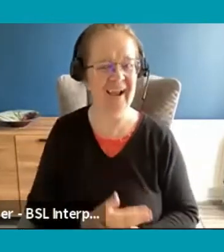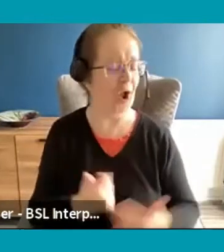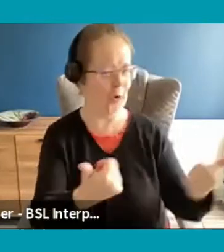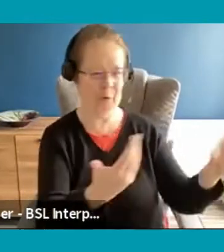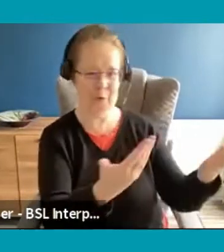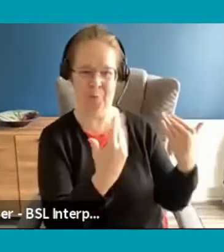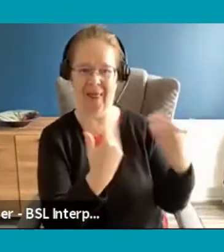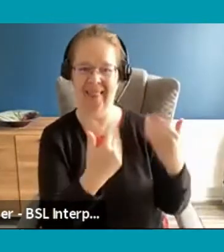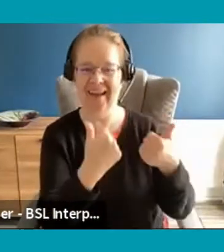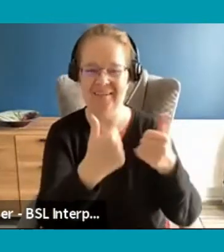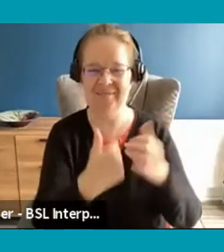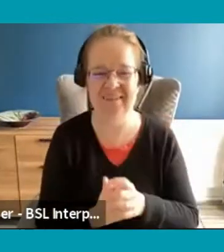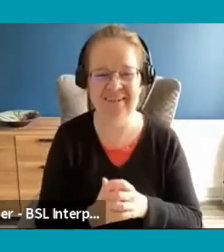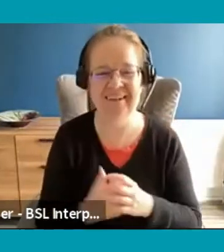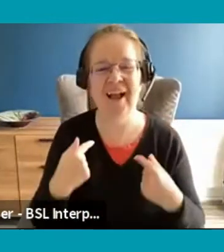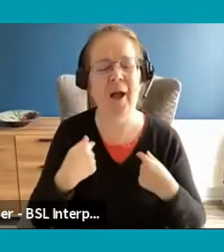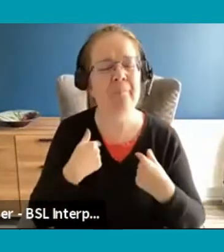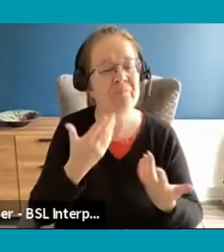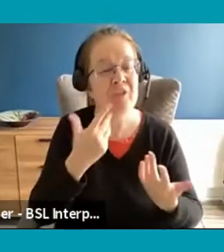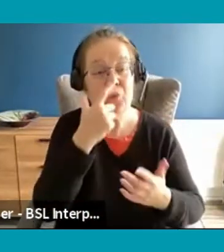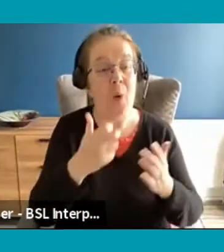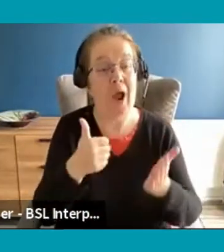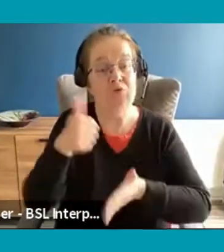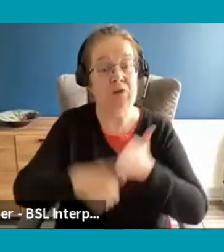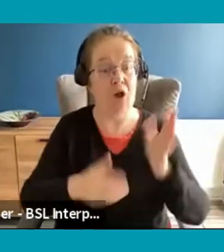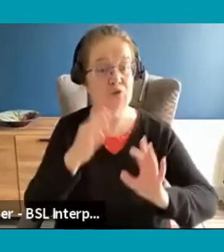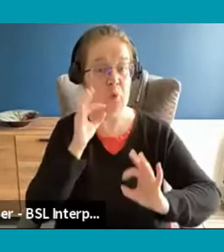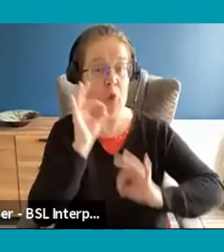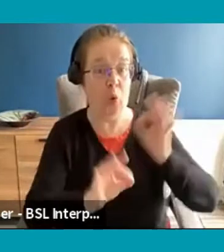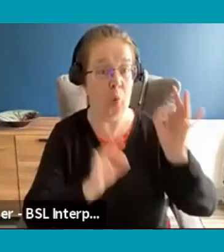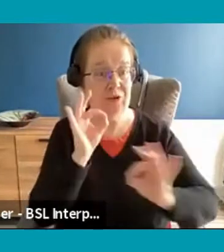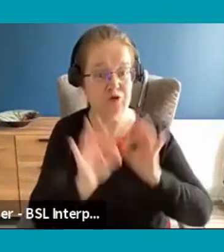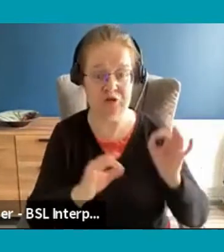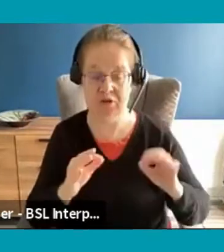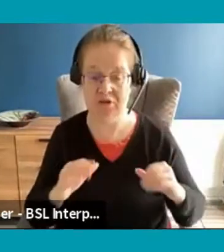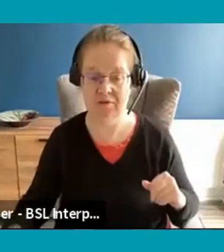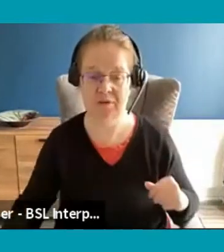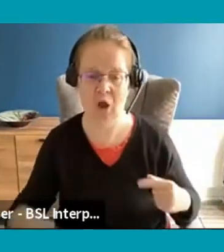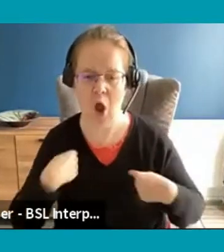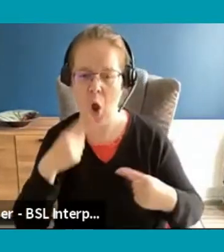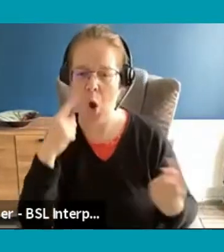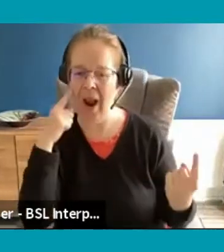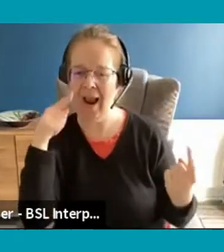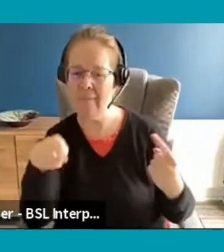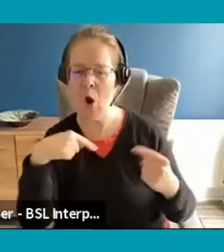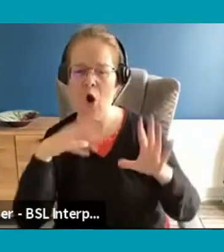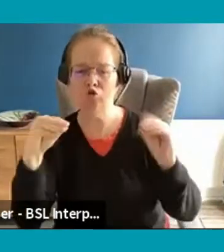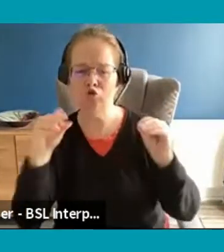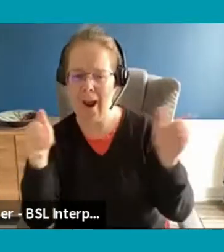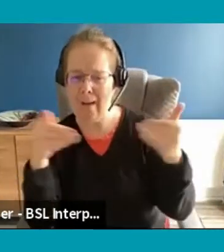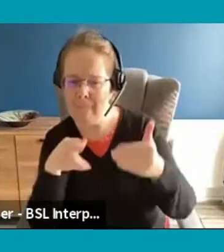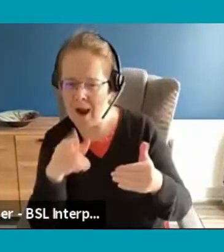Shall we get started and some questions? OK, I'm going to keep my eye on the chat box as well and see what comes in Steve.